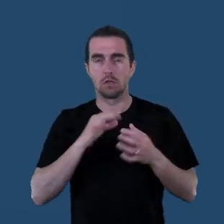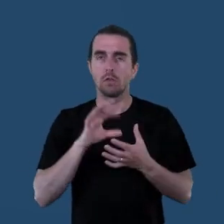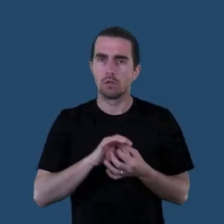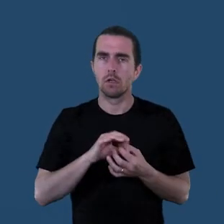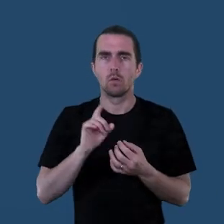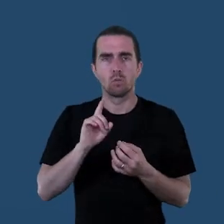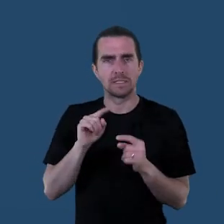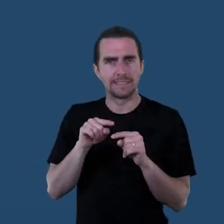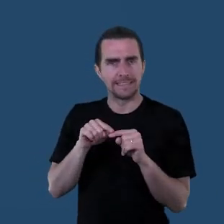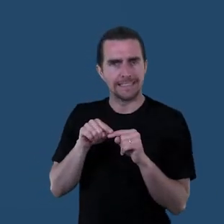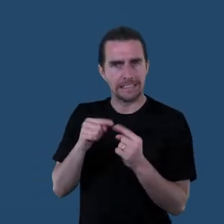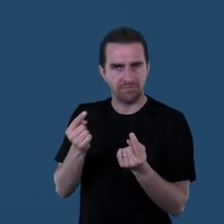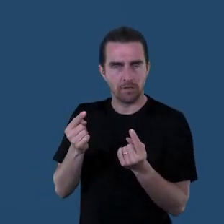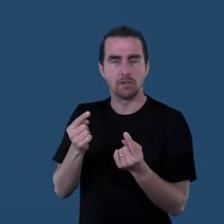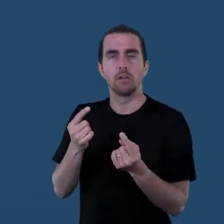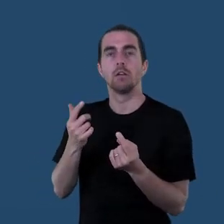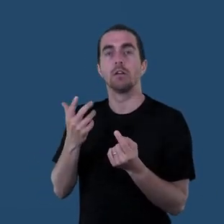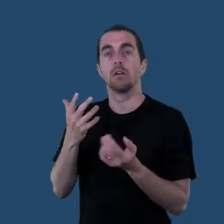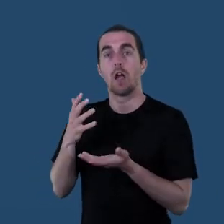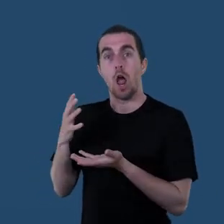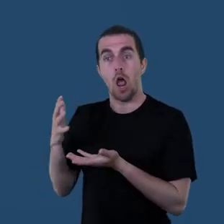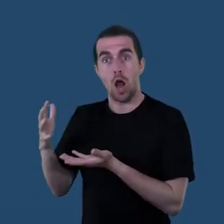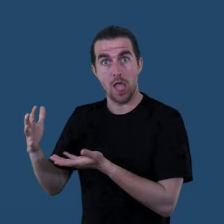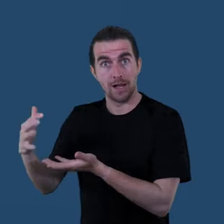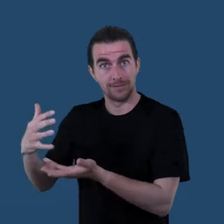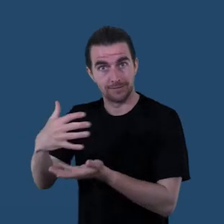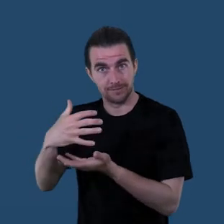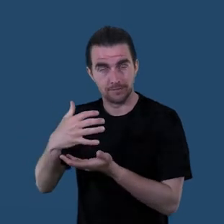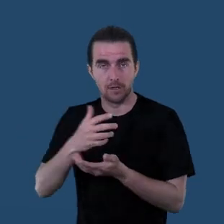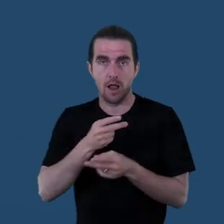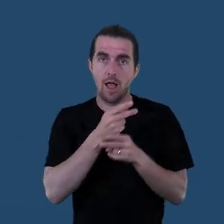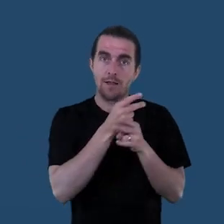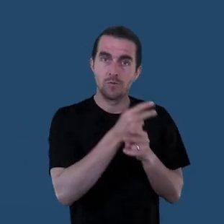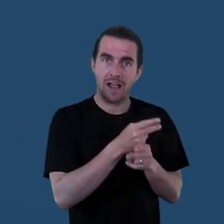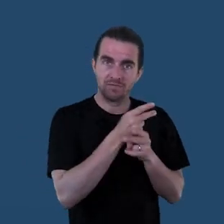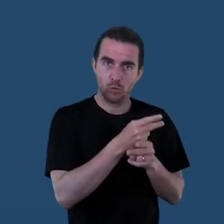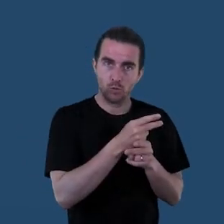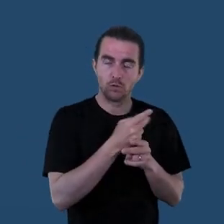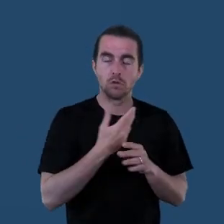about the differences between collecting and looking after collections in the past versus today.